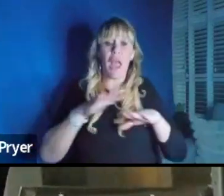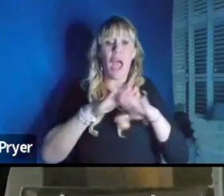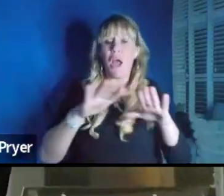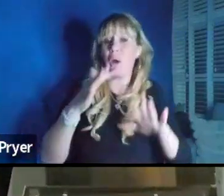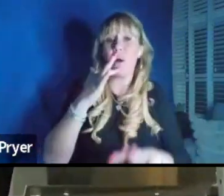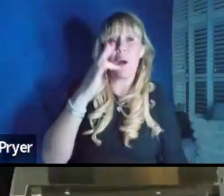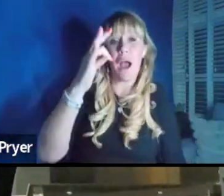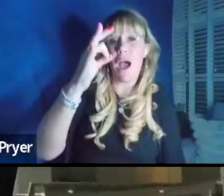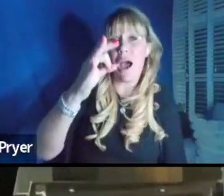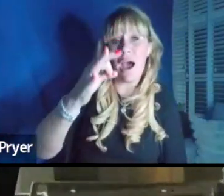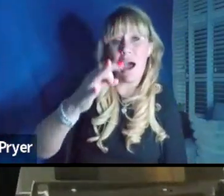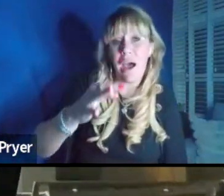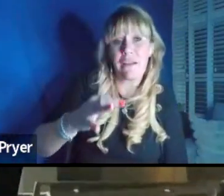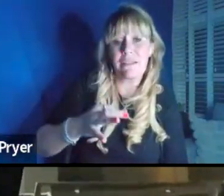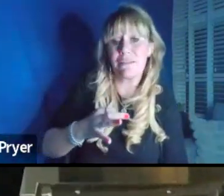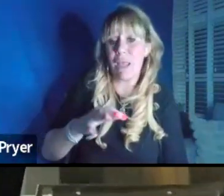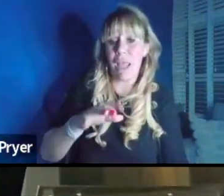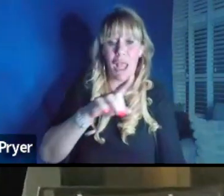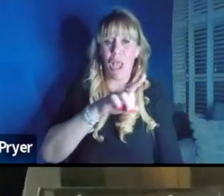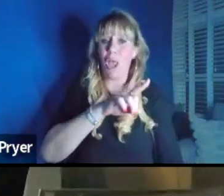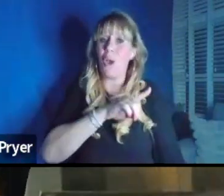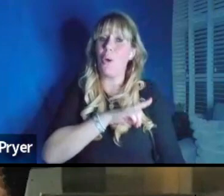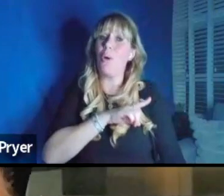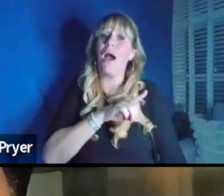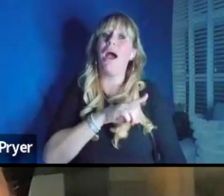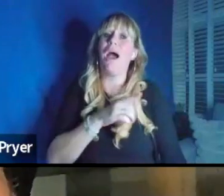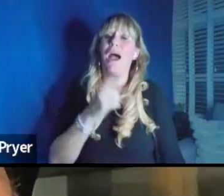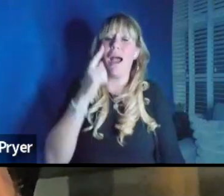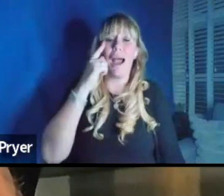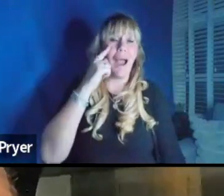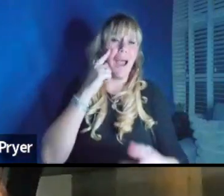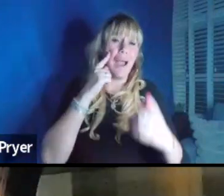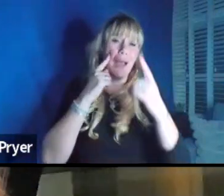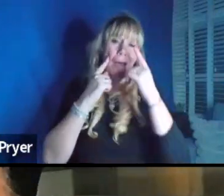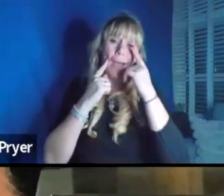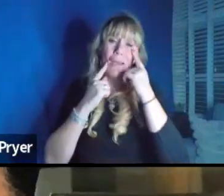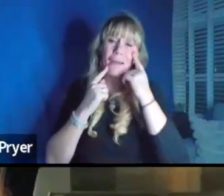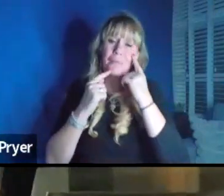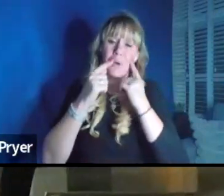But you got that royal flush